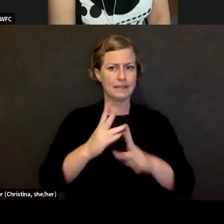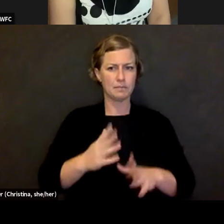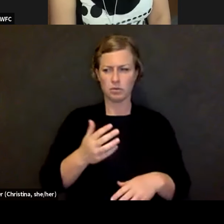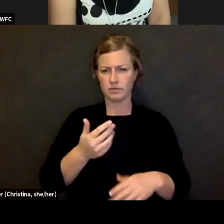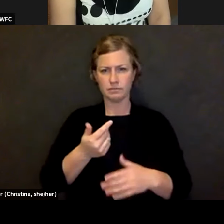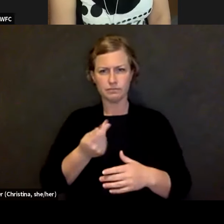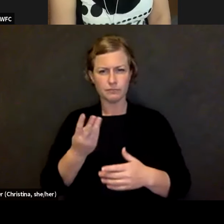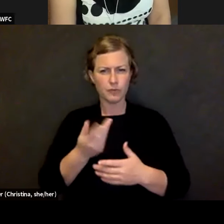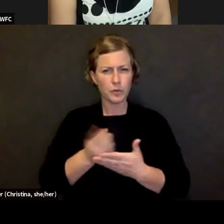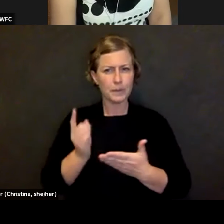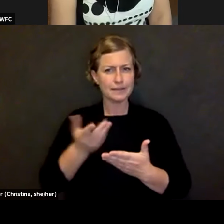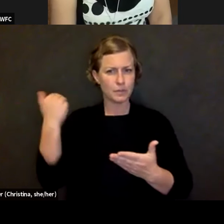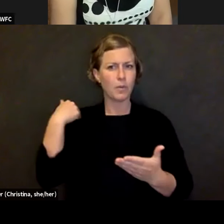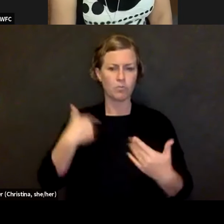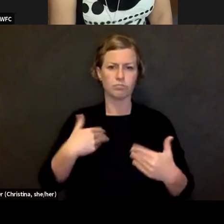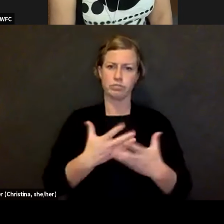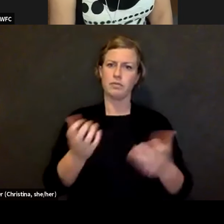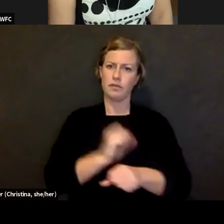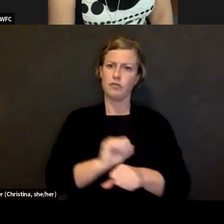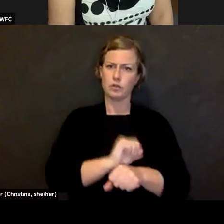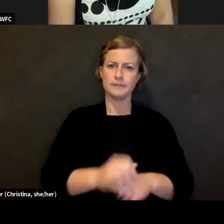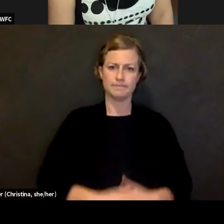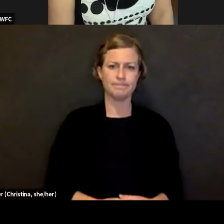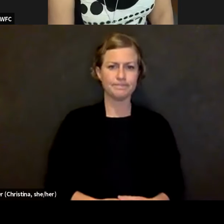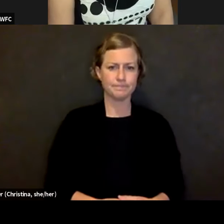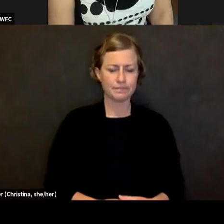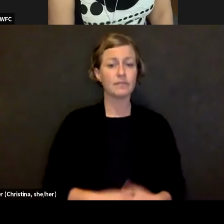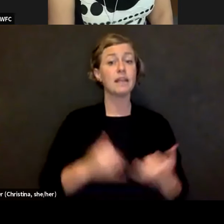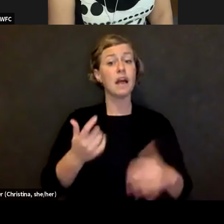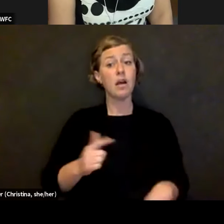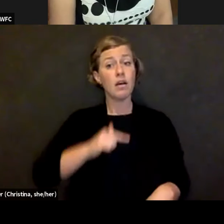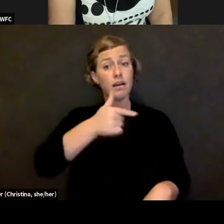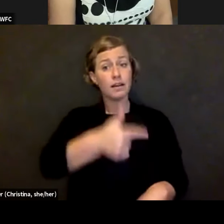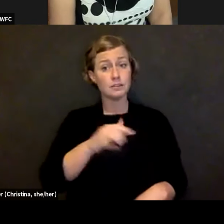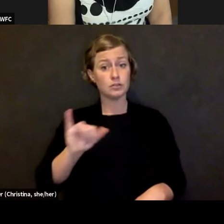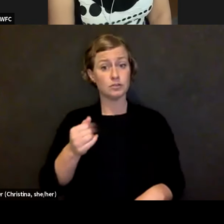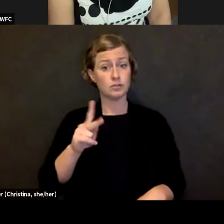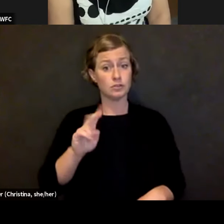been very impressed with the amount of work you have been putting in. I went down to meet with the peace